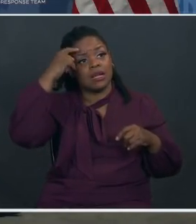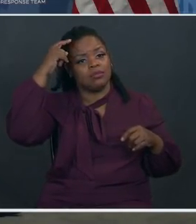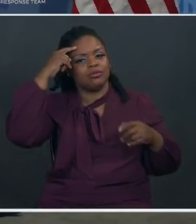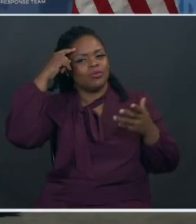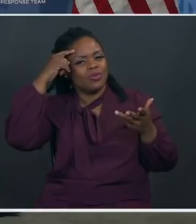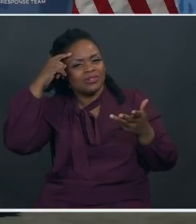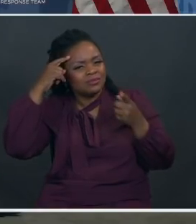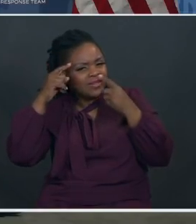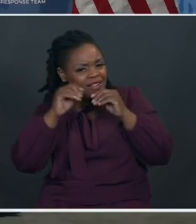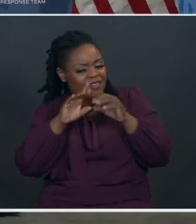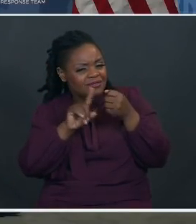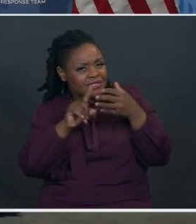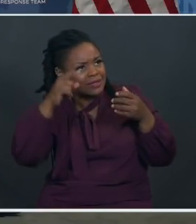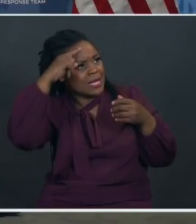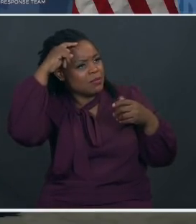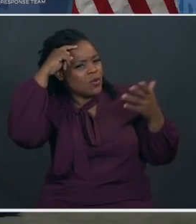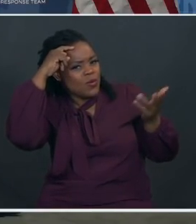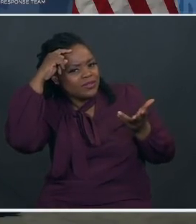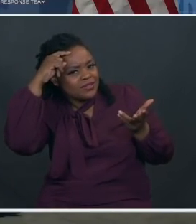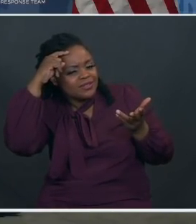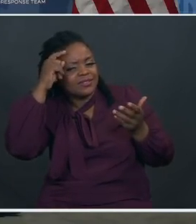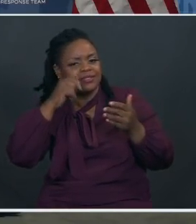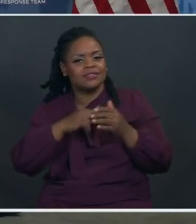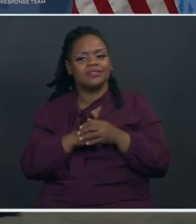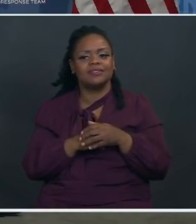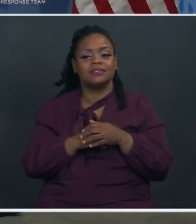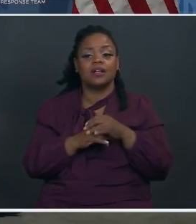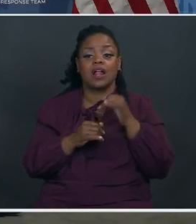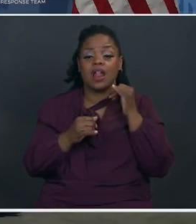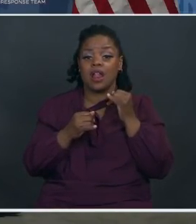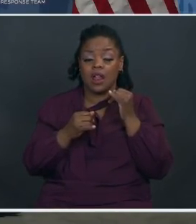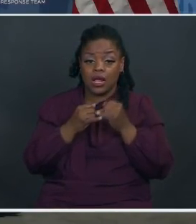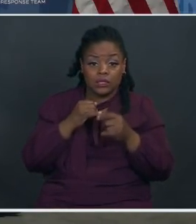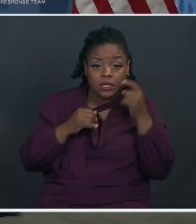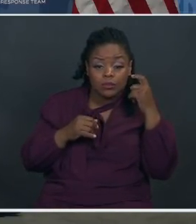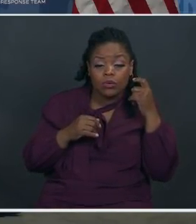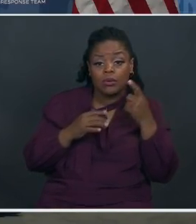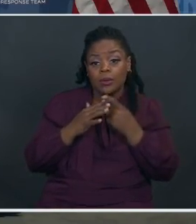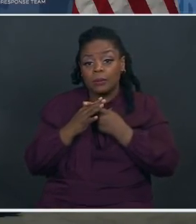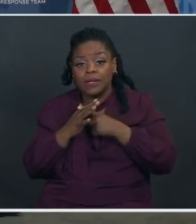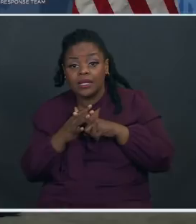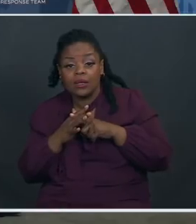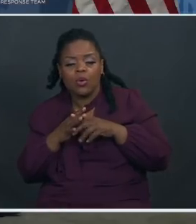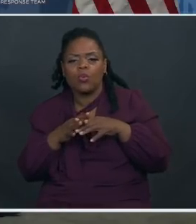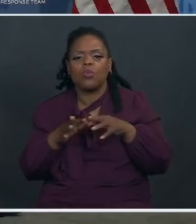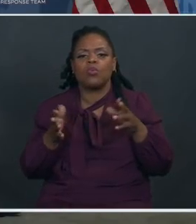on the expectations by the end of summer, President Biden said that he confident that by the end of summer,